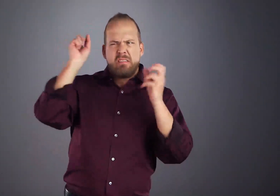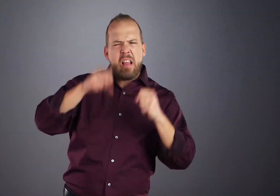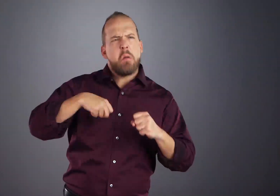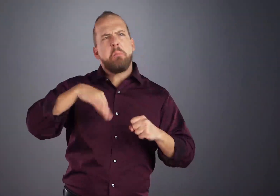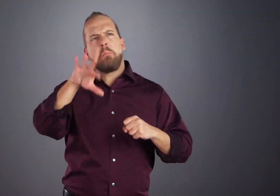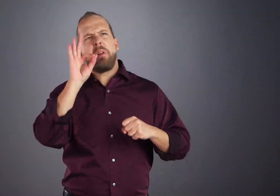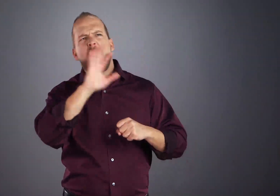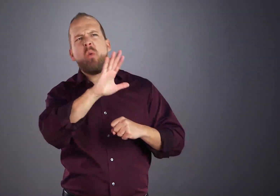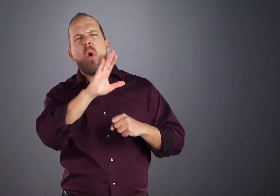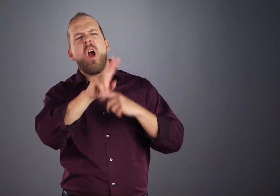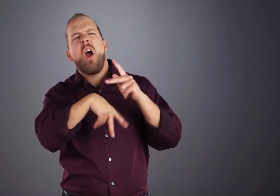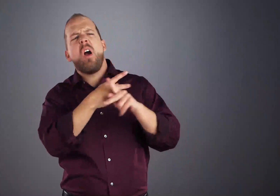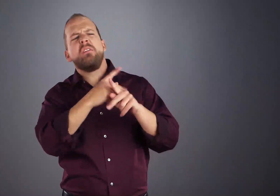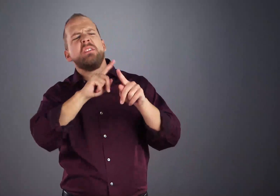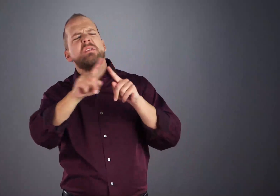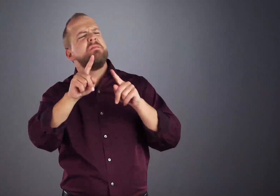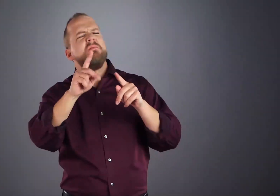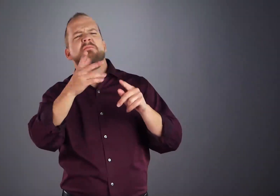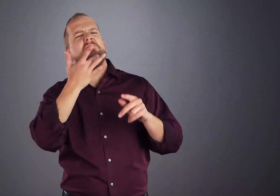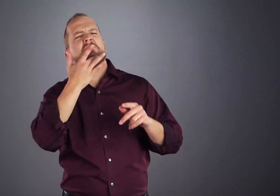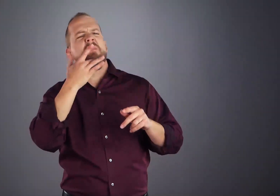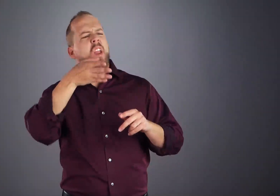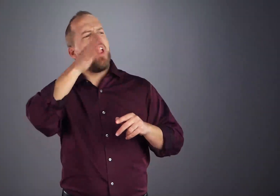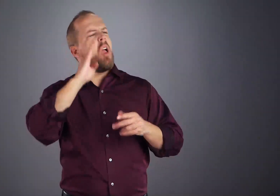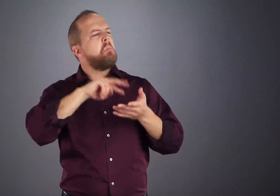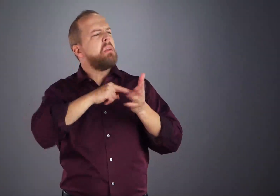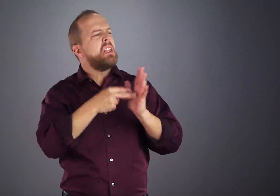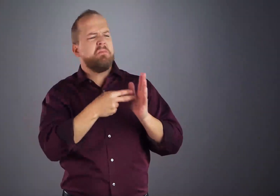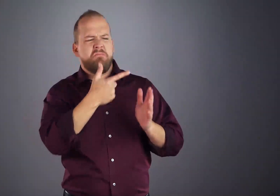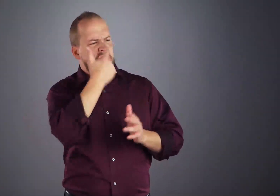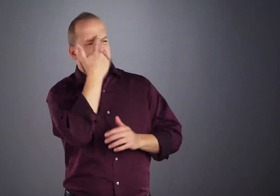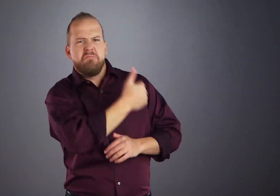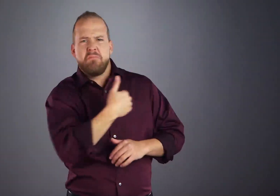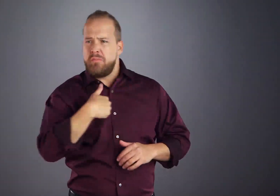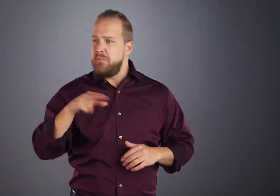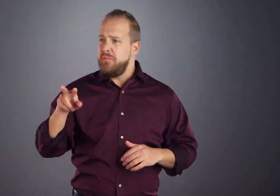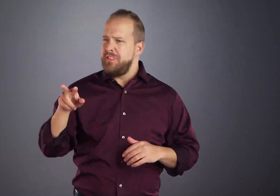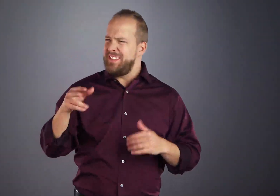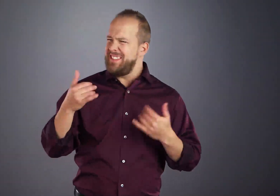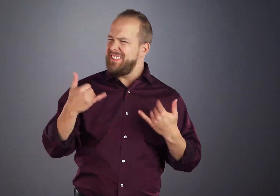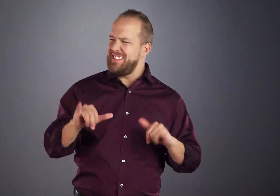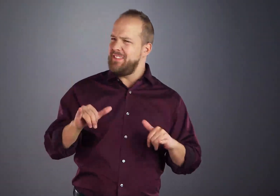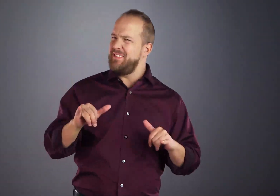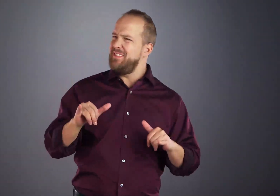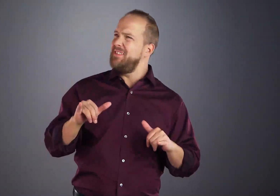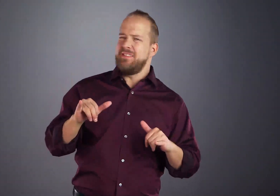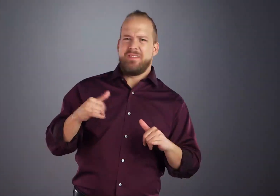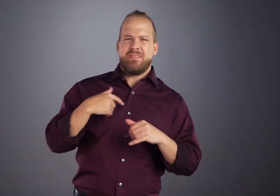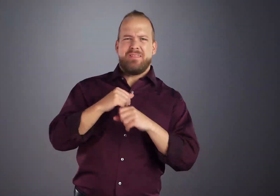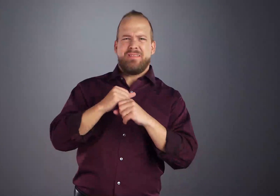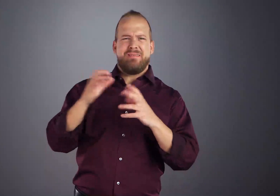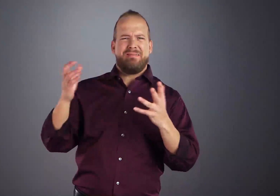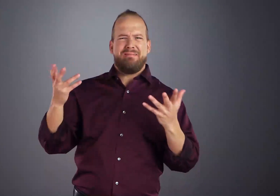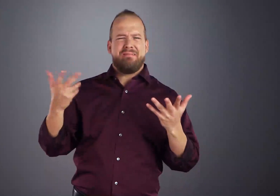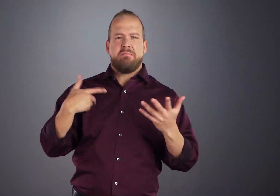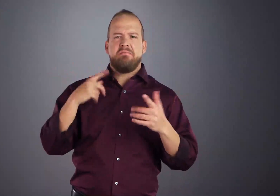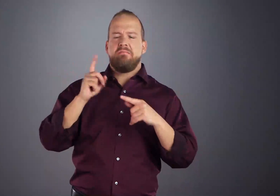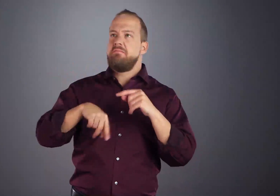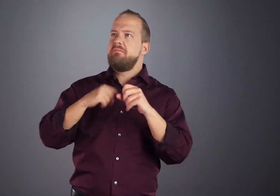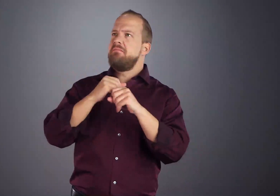When the thought was expressed that there might be a God personal to me this feeling was intensified.